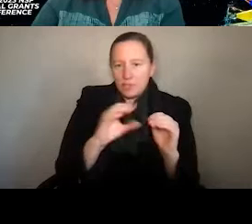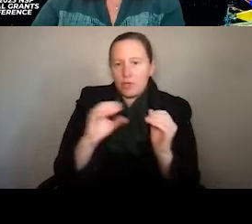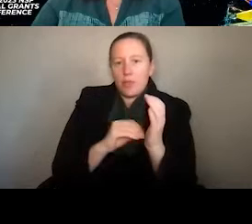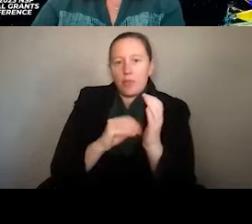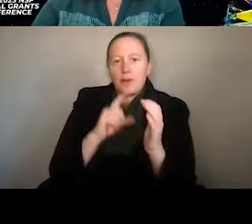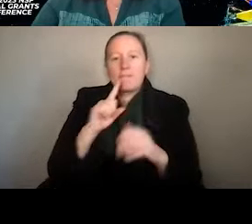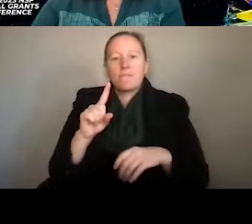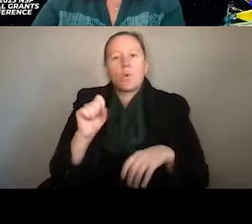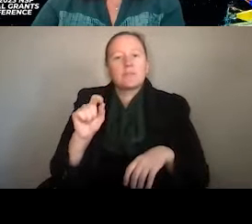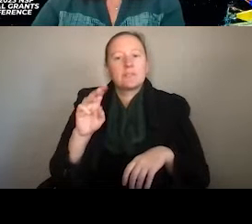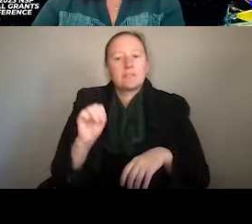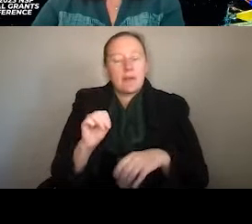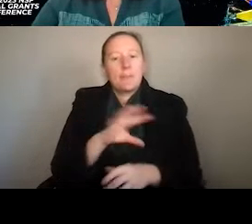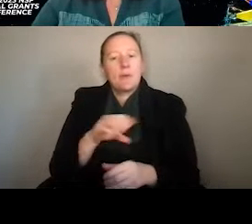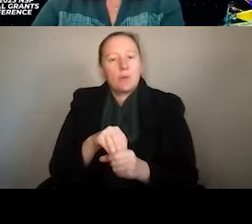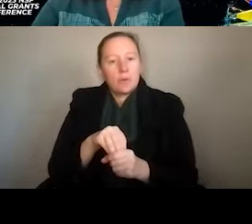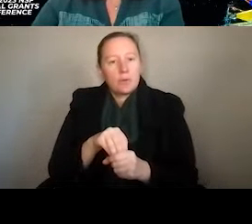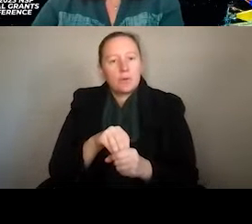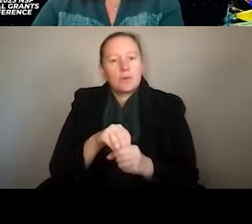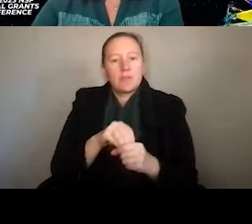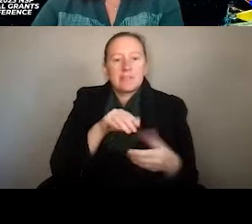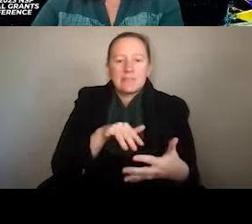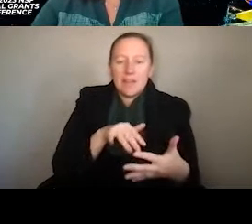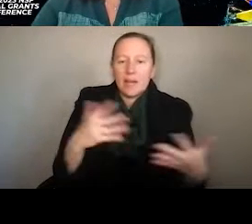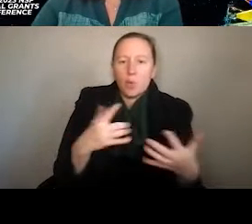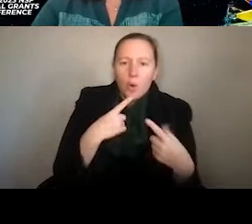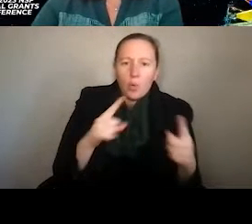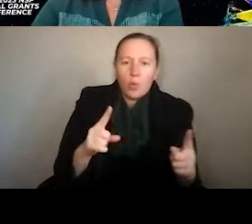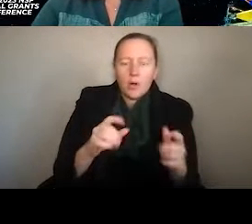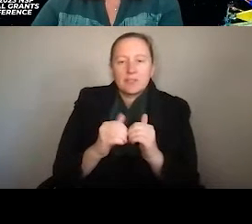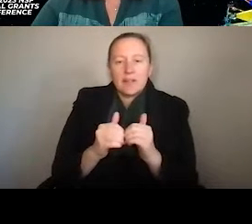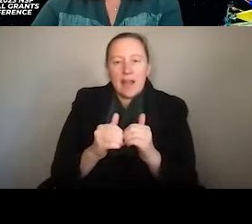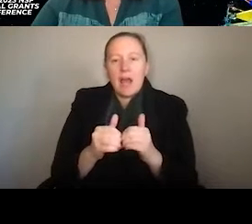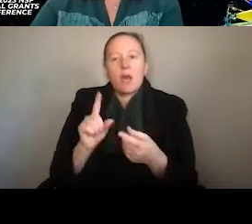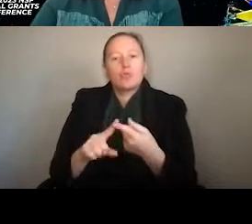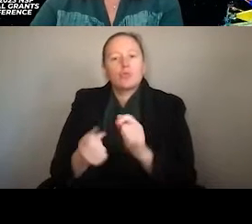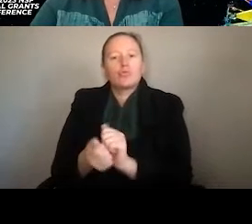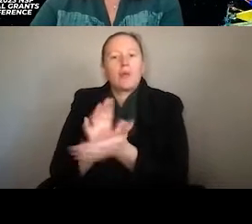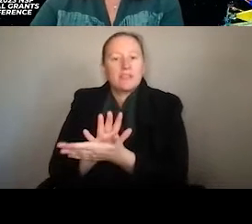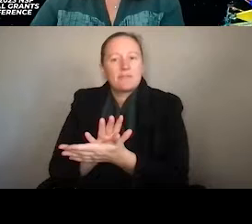included in studying what works and for whom and how to transform institutions to